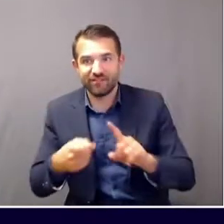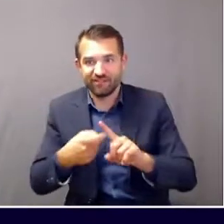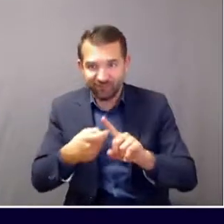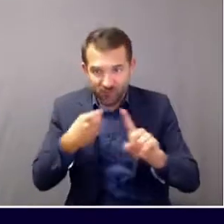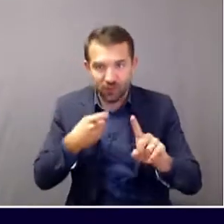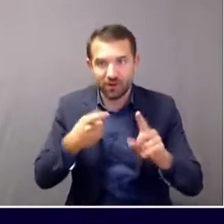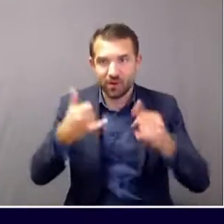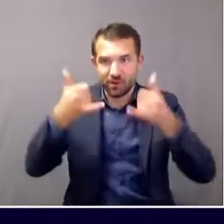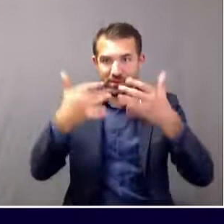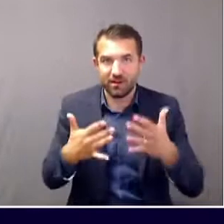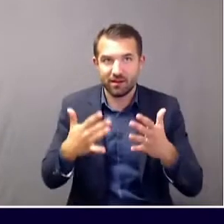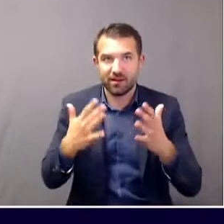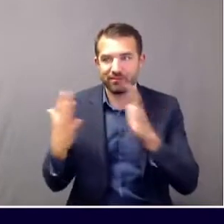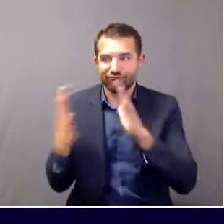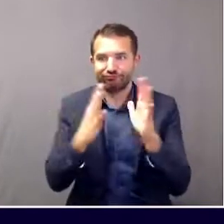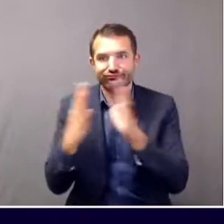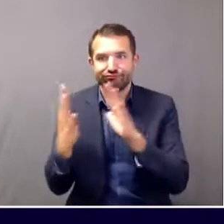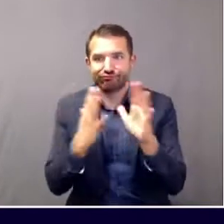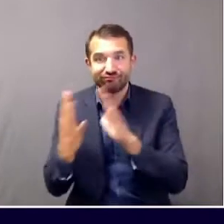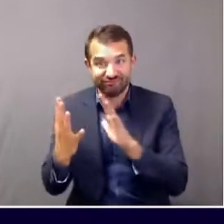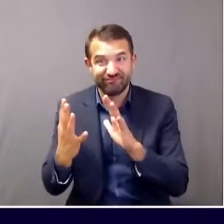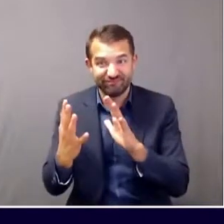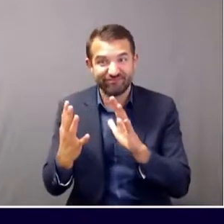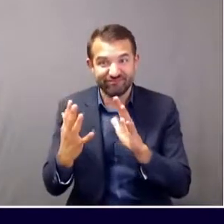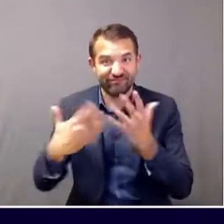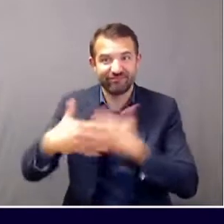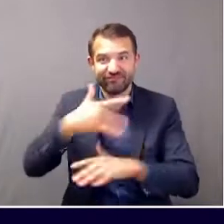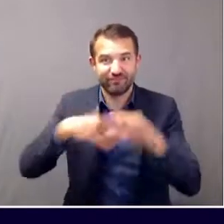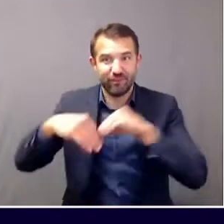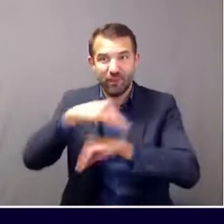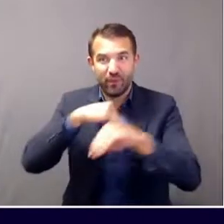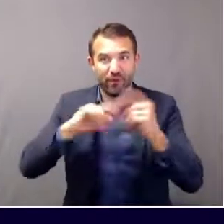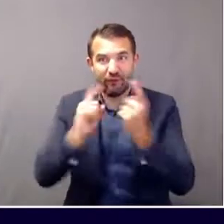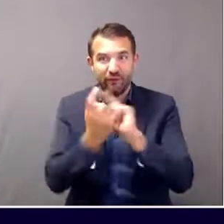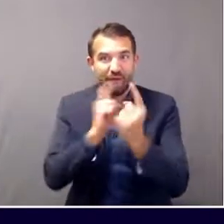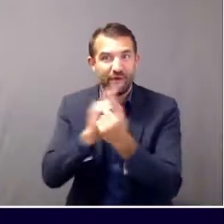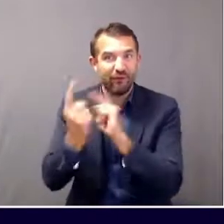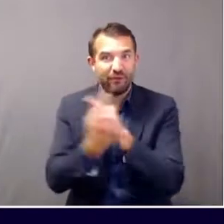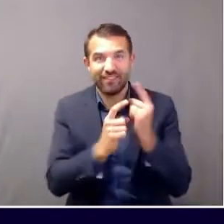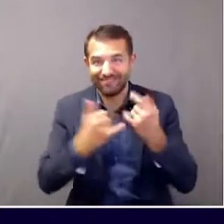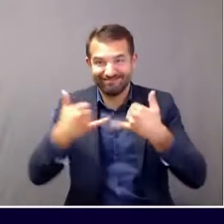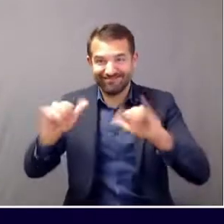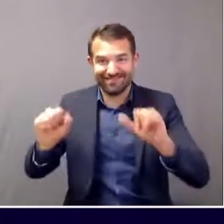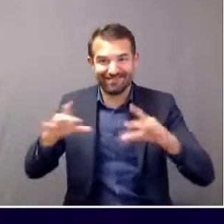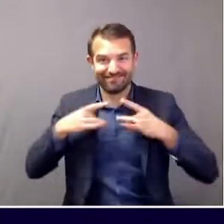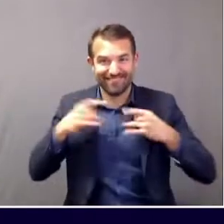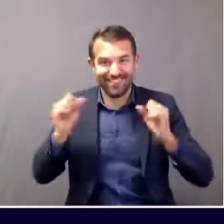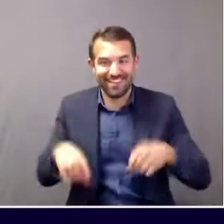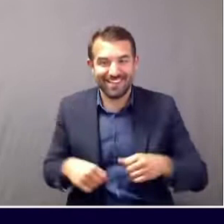fast moving even though they're constantly in motion when you